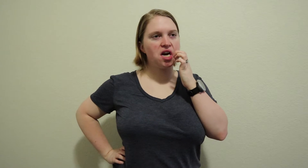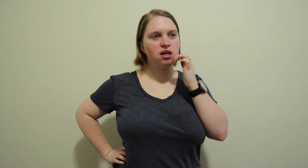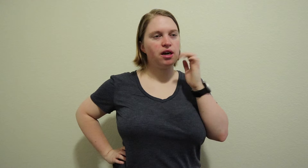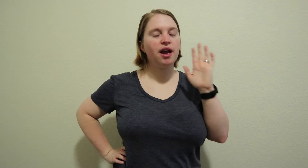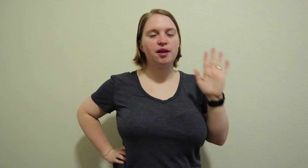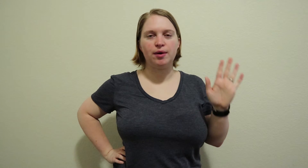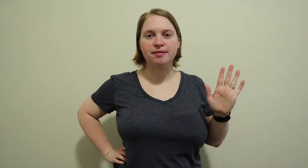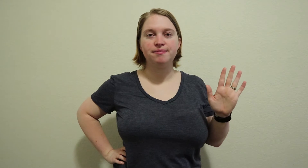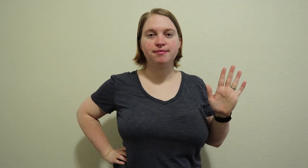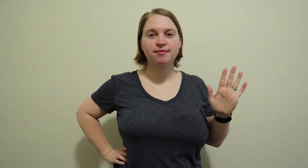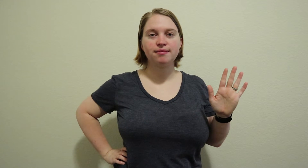Anyway